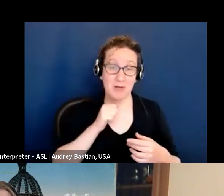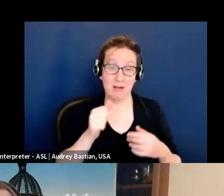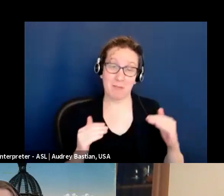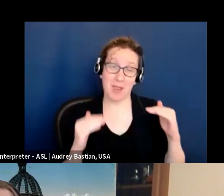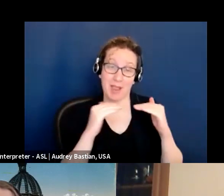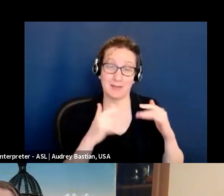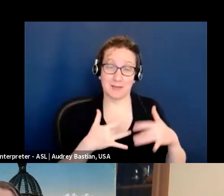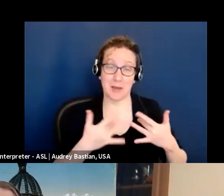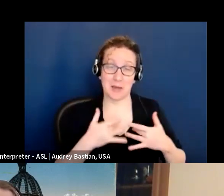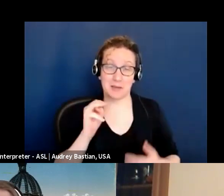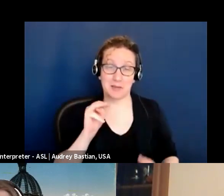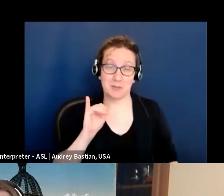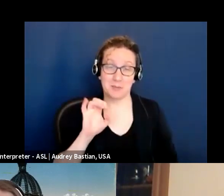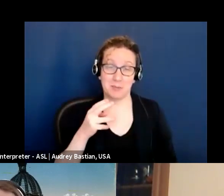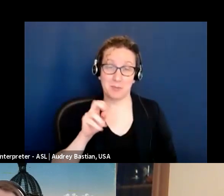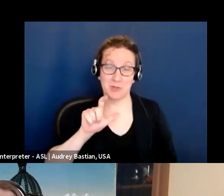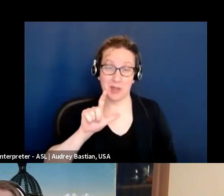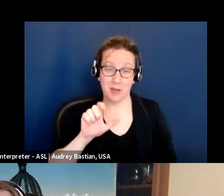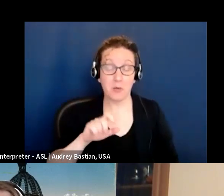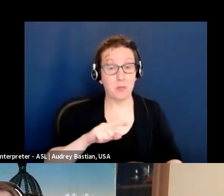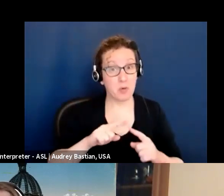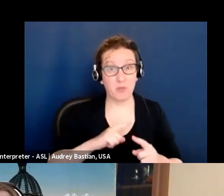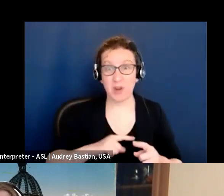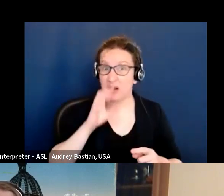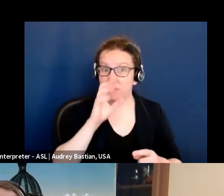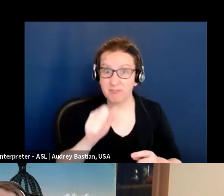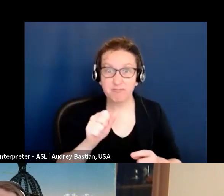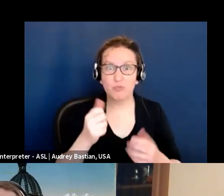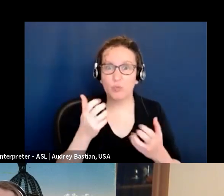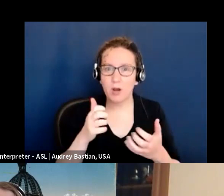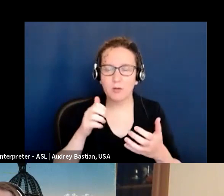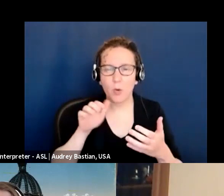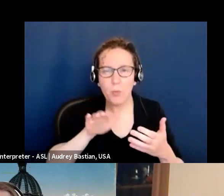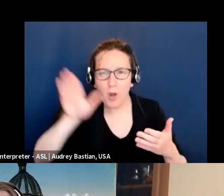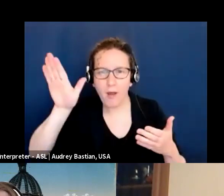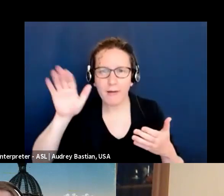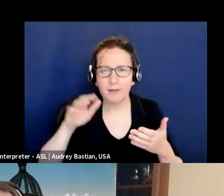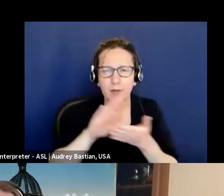I was really interested in going abroad and studying abroad just in college. But my course